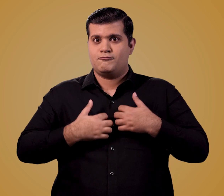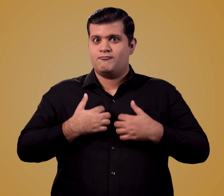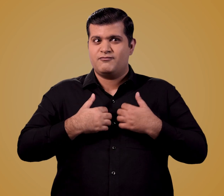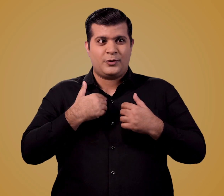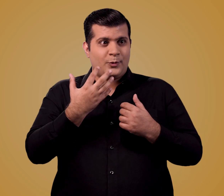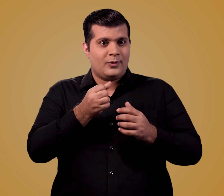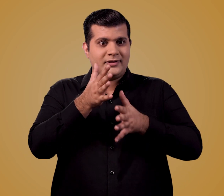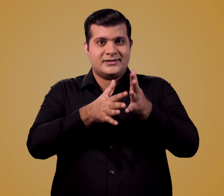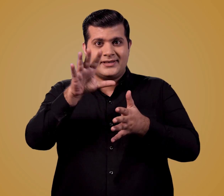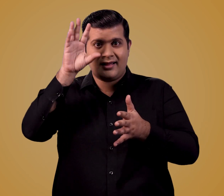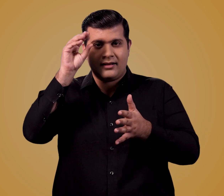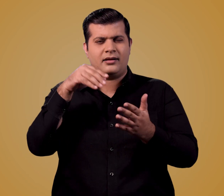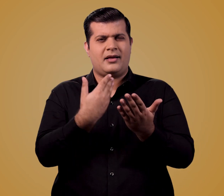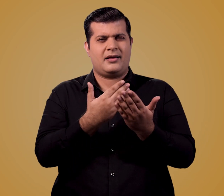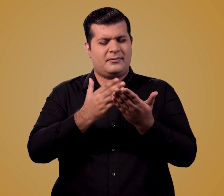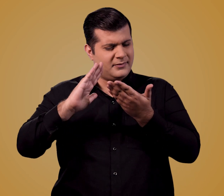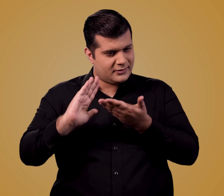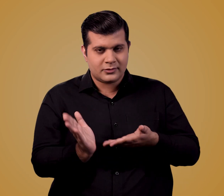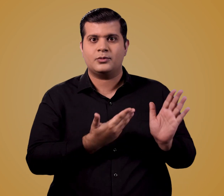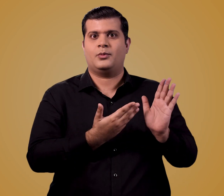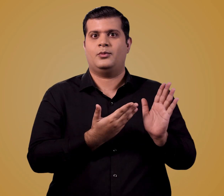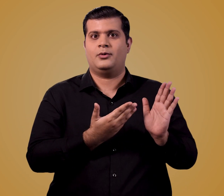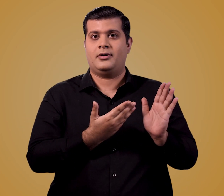who are interested in learning sign language. Apply right away.